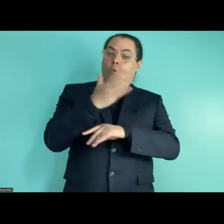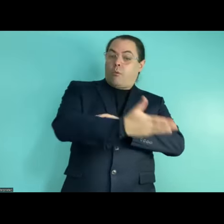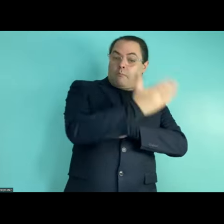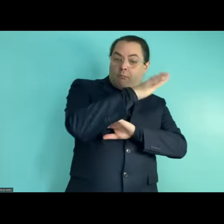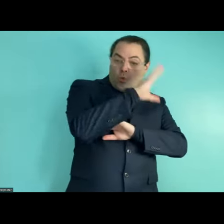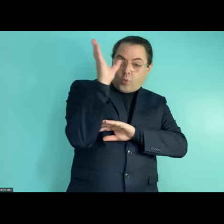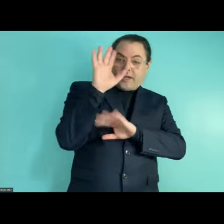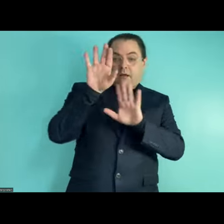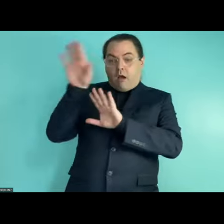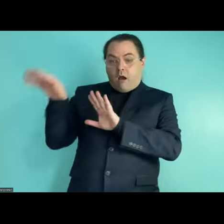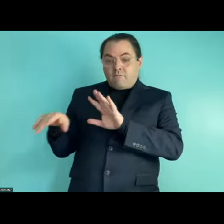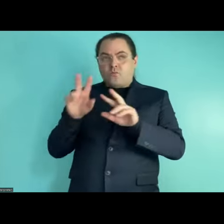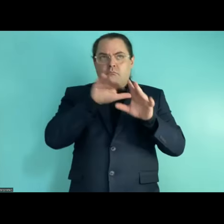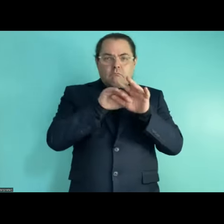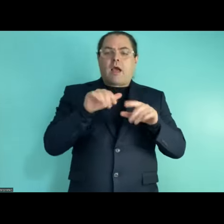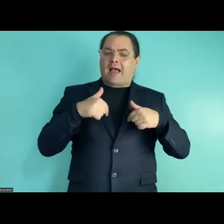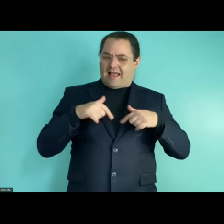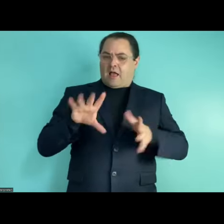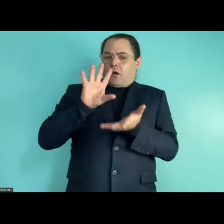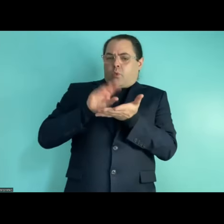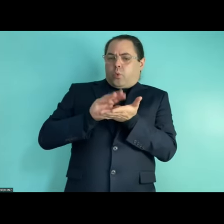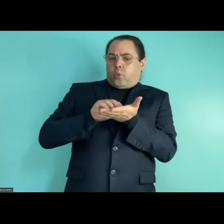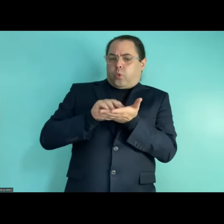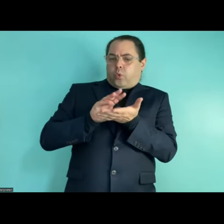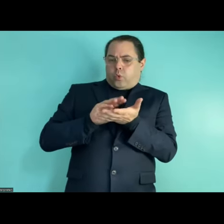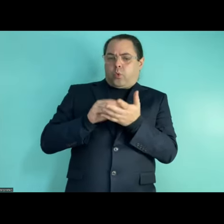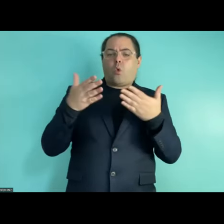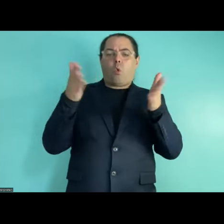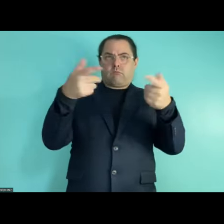we will of course make the recording 16:54:19 available of this conference as I